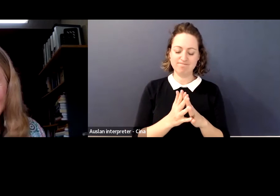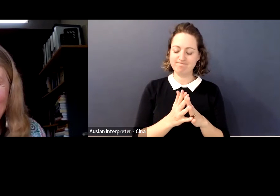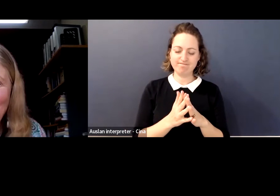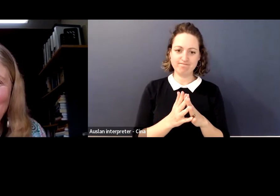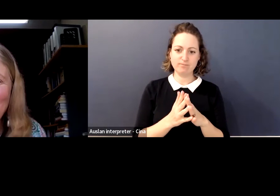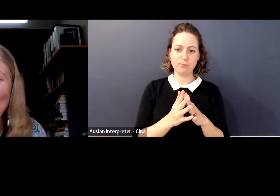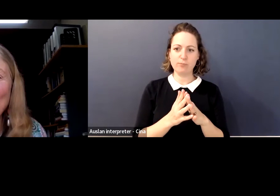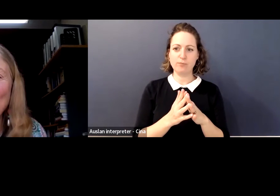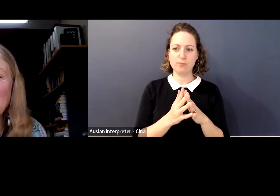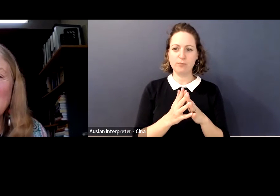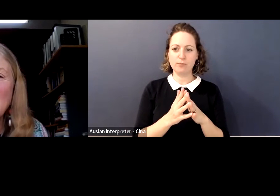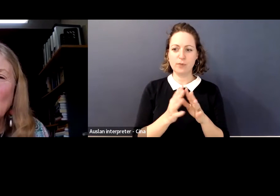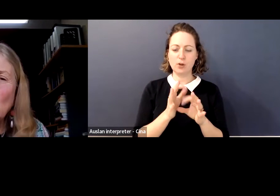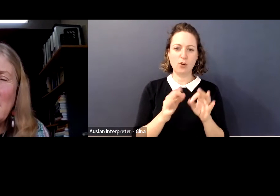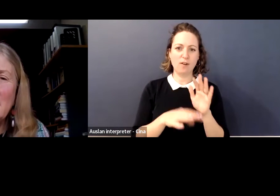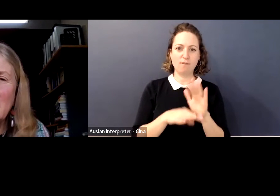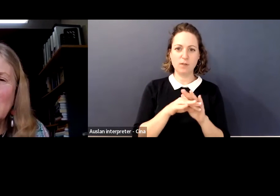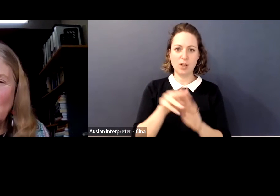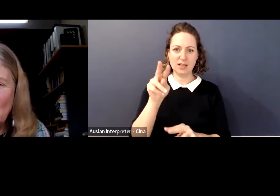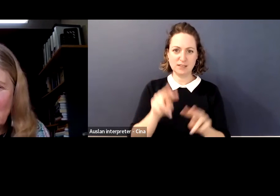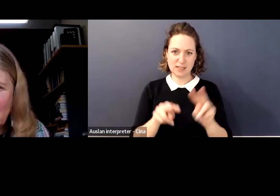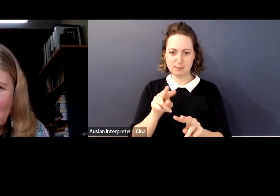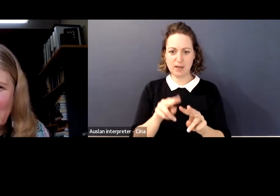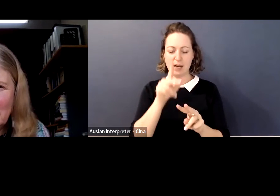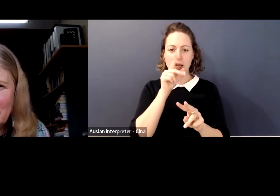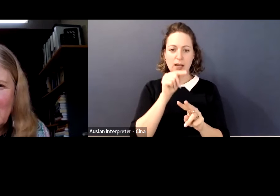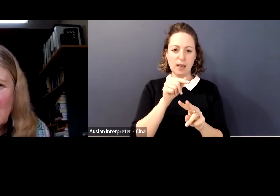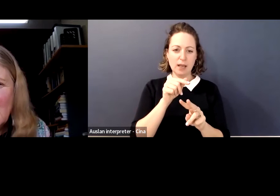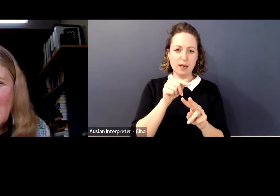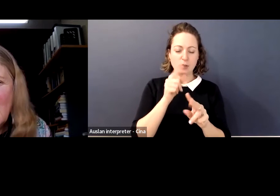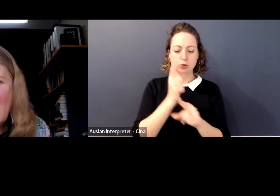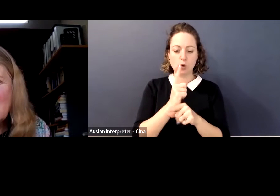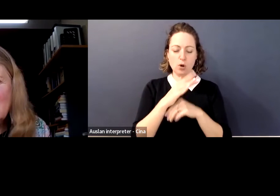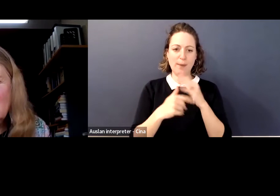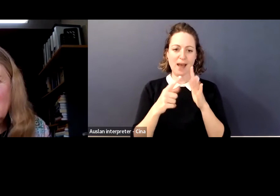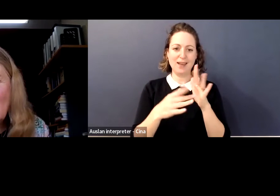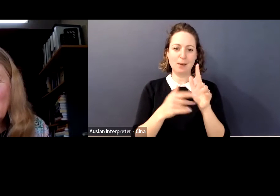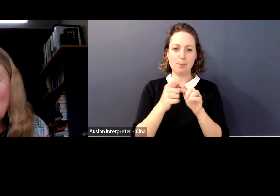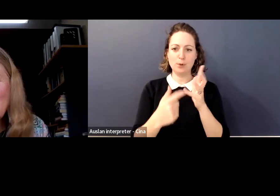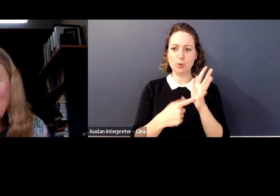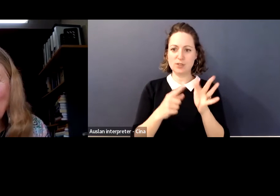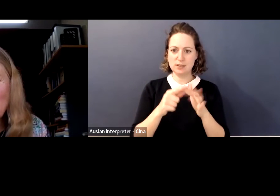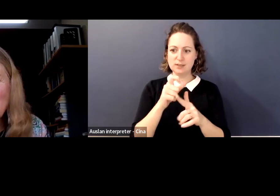assessment of some sort, we can look at and impute disability. I think what's important